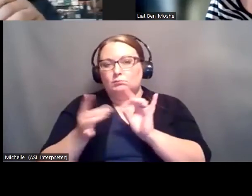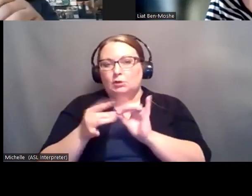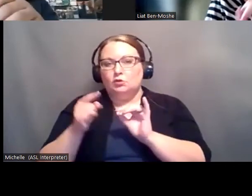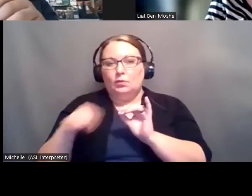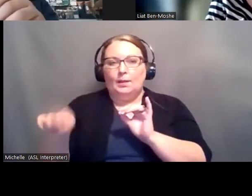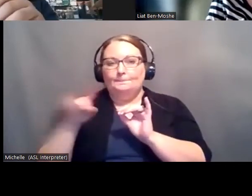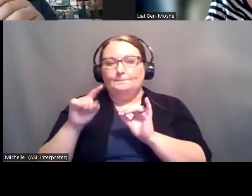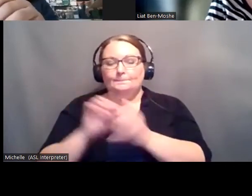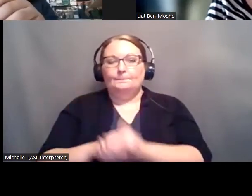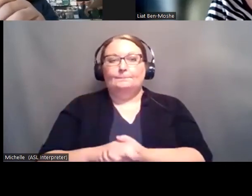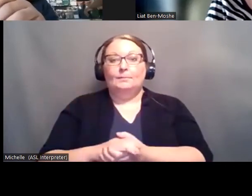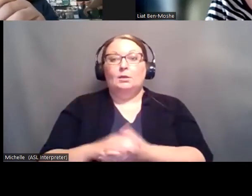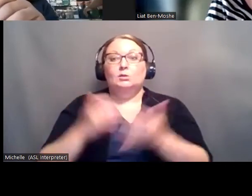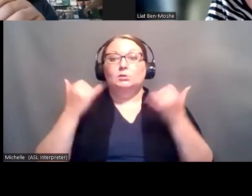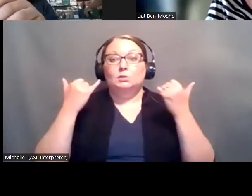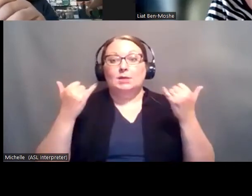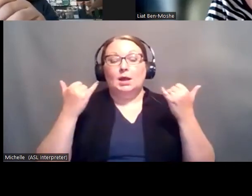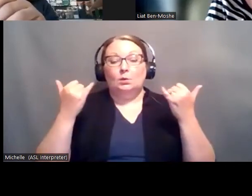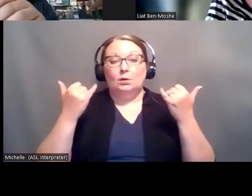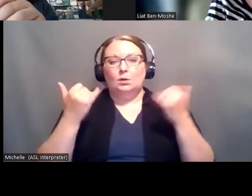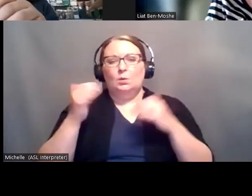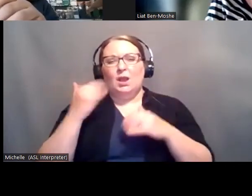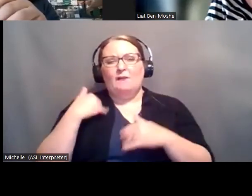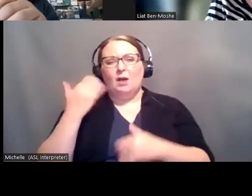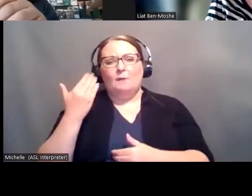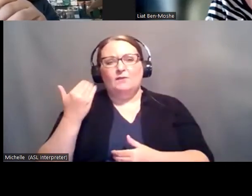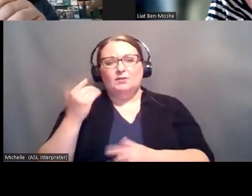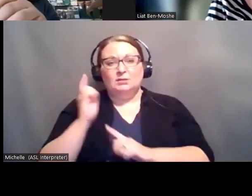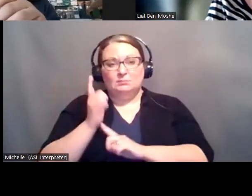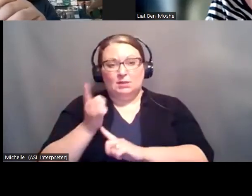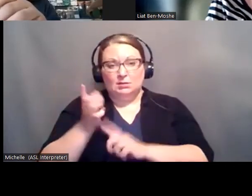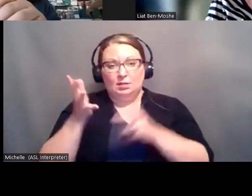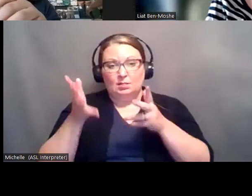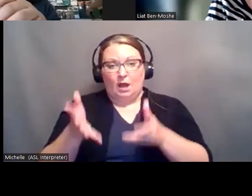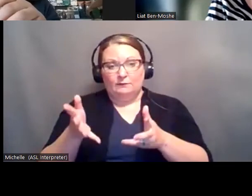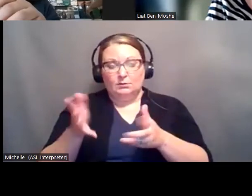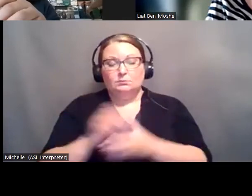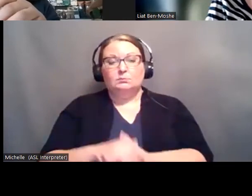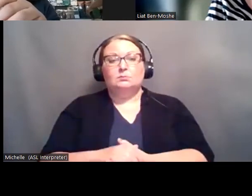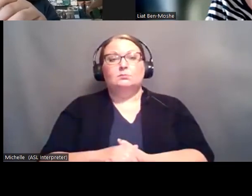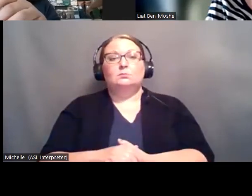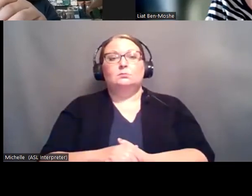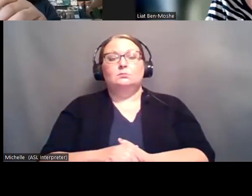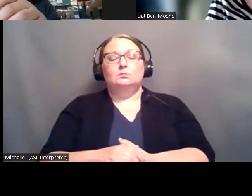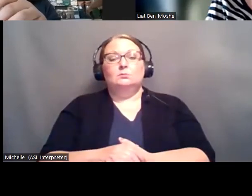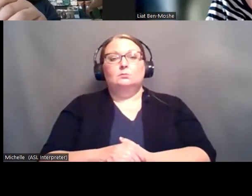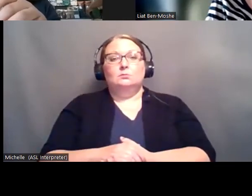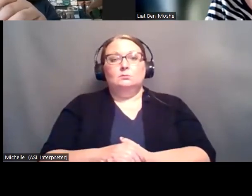Okay, so without further ado, we have about 15 minutes remaining, and what we're gonna do